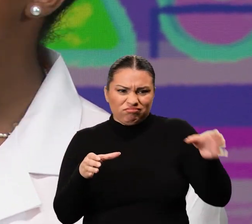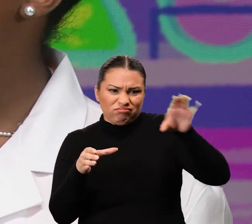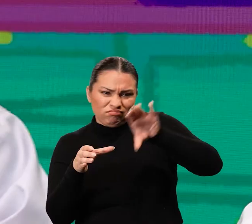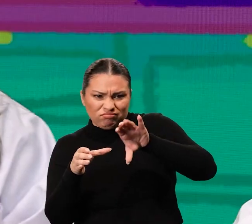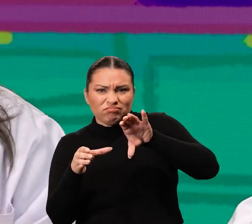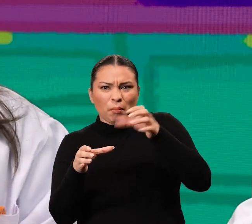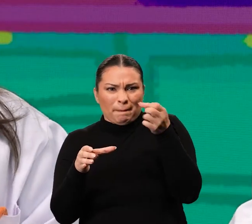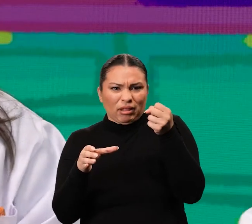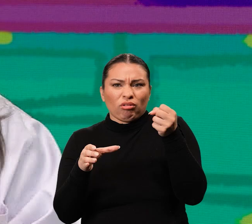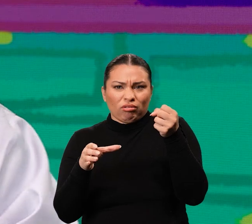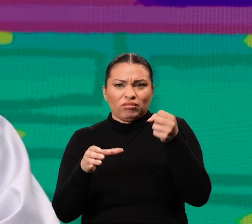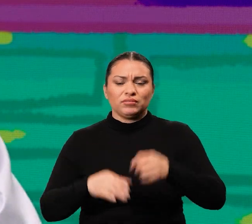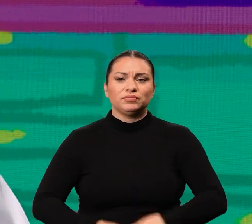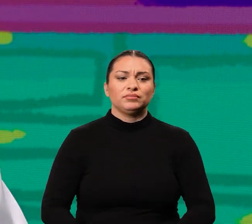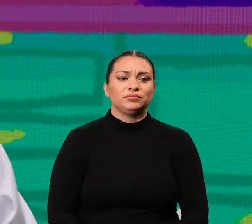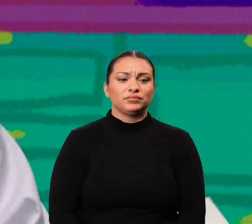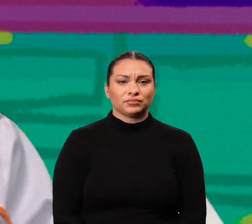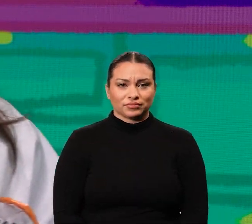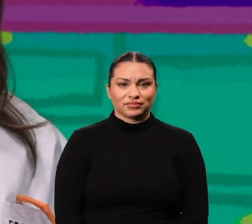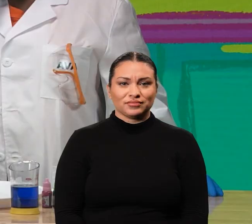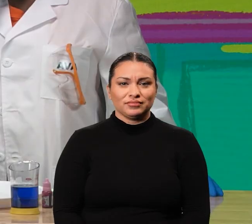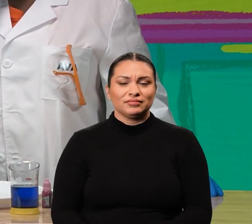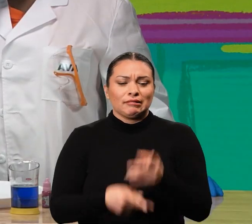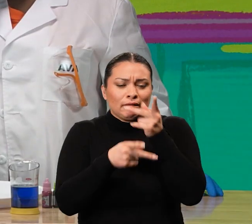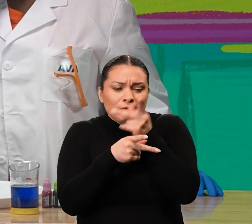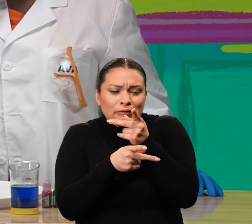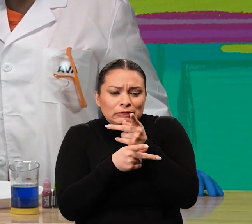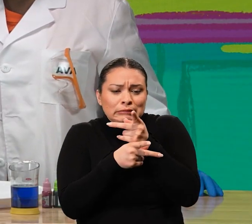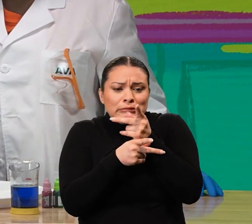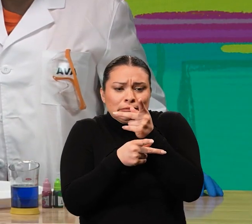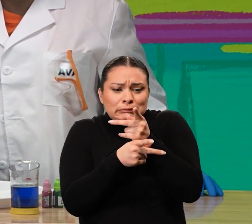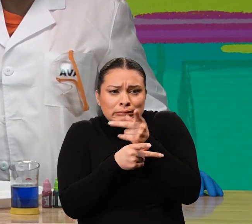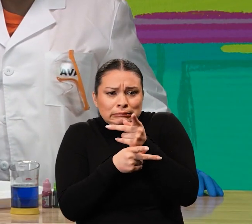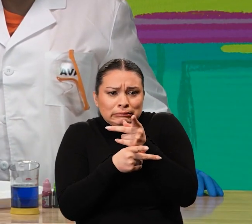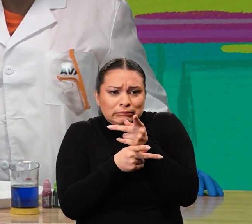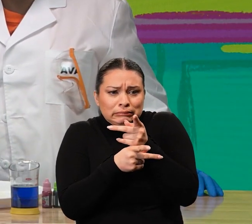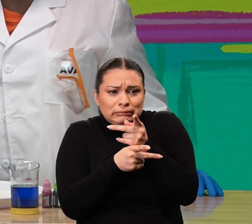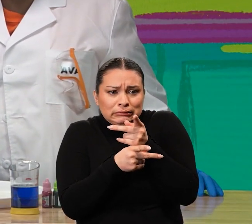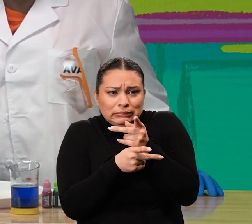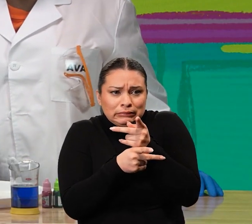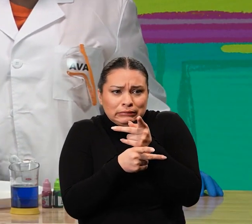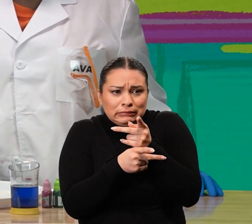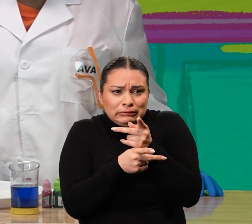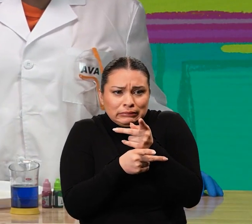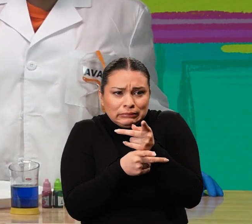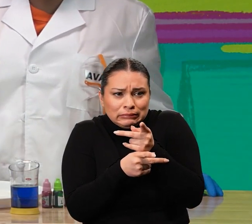Eleanor, can you pour the milk inside of the dish? Got it. Careful, careful.